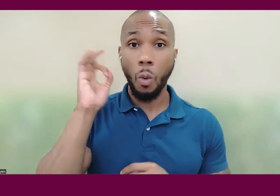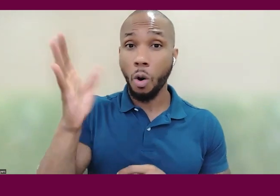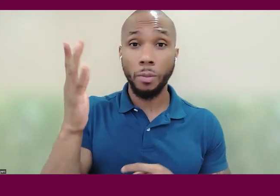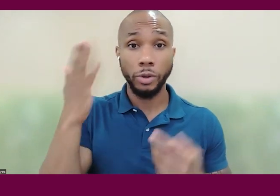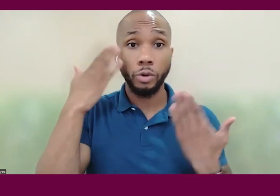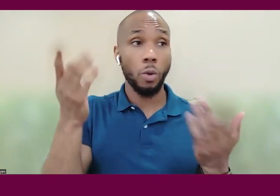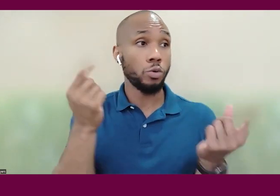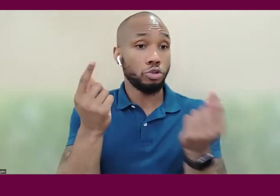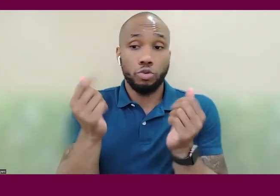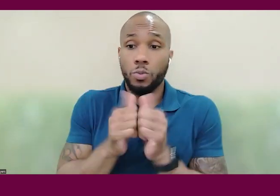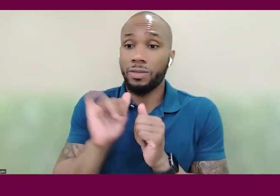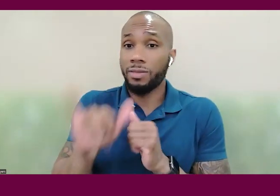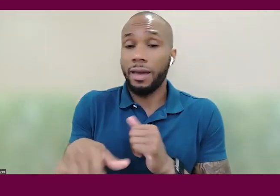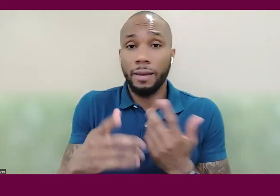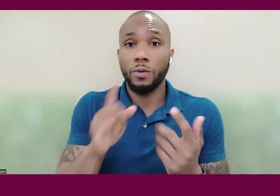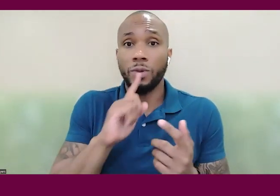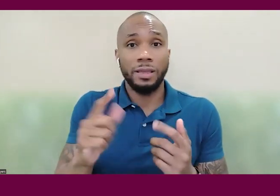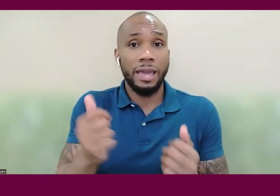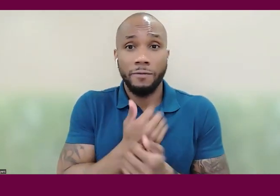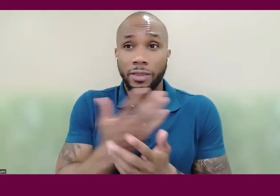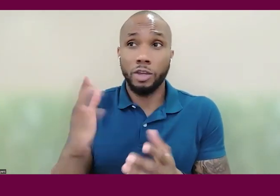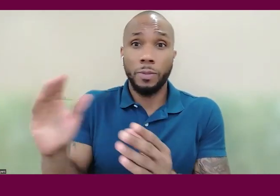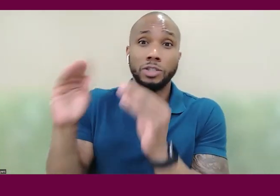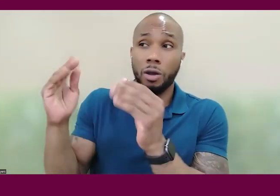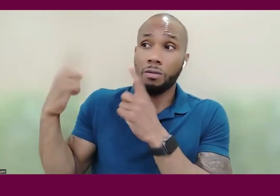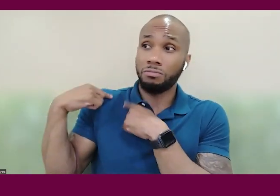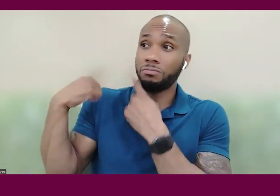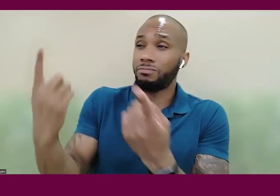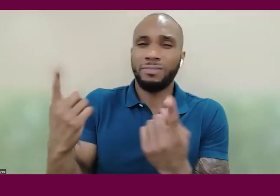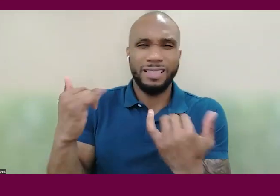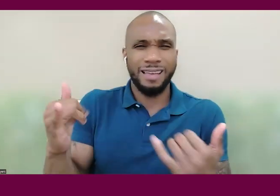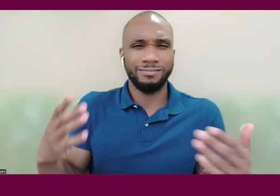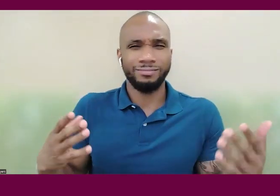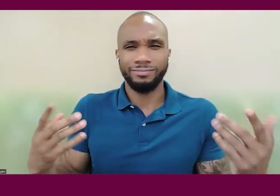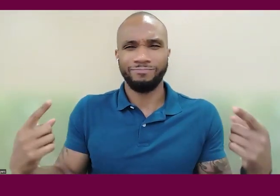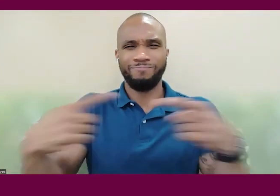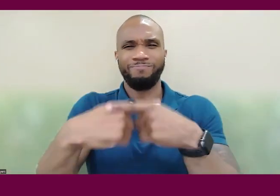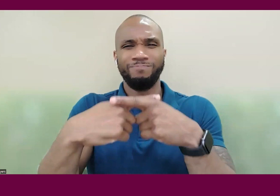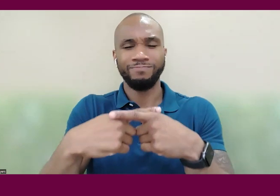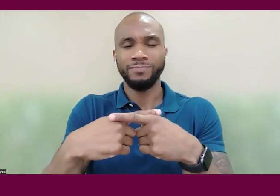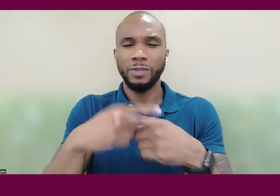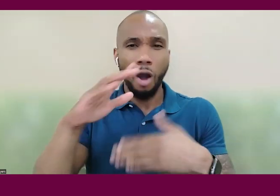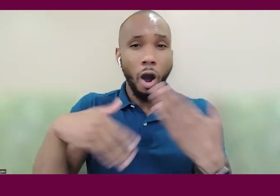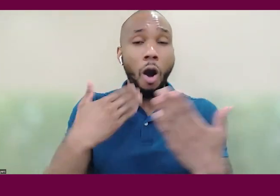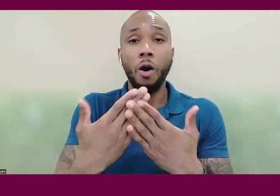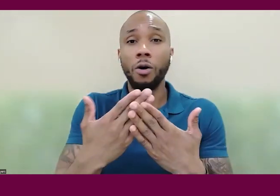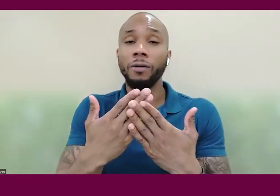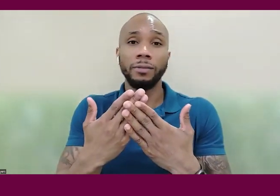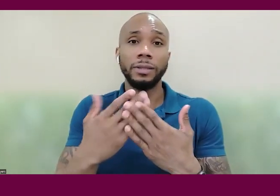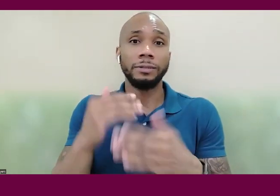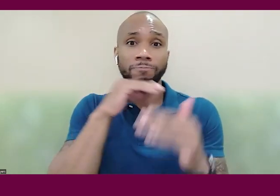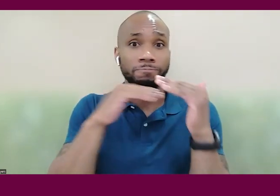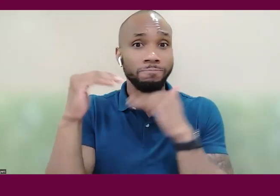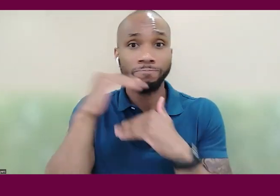You don't know what to do with that. It goes against everything you've been taught, all the un-truths that you've been taught,